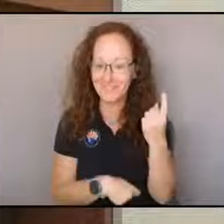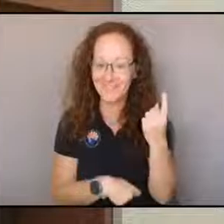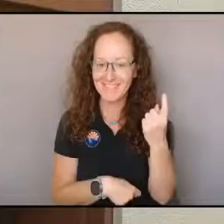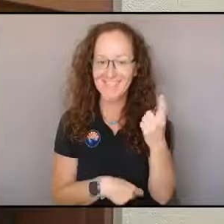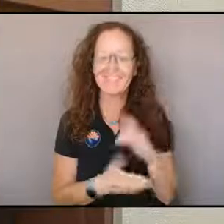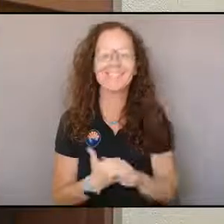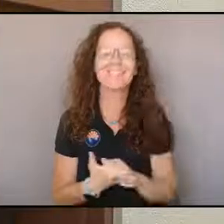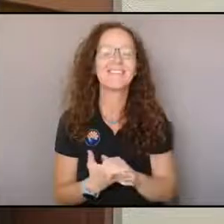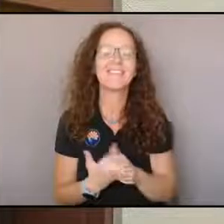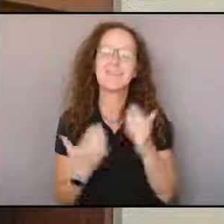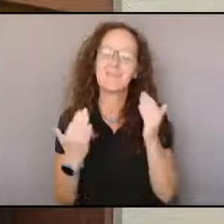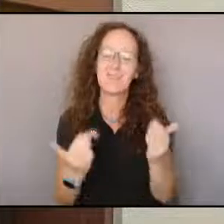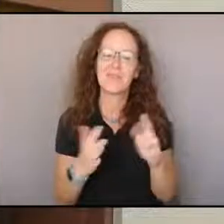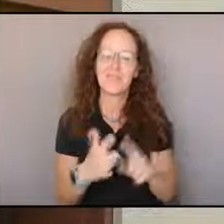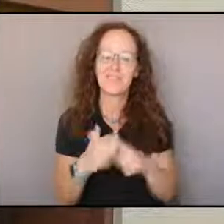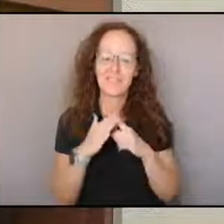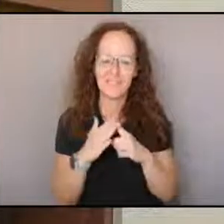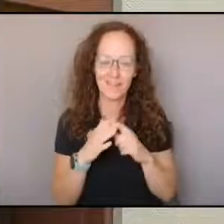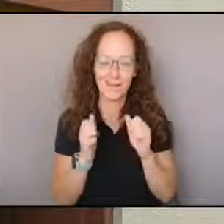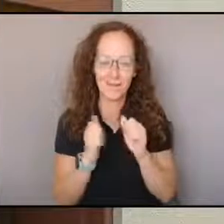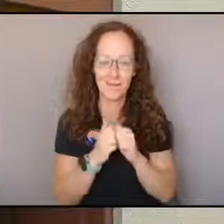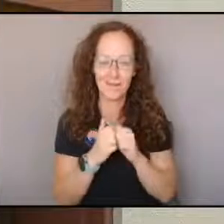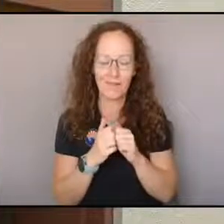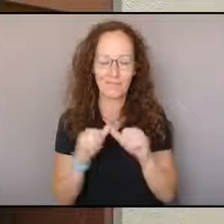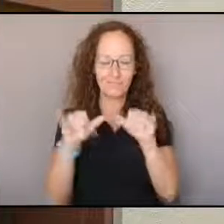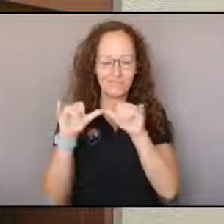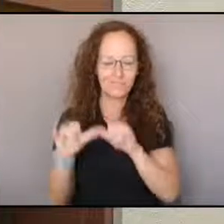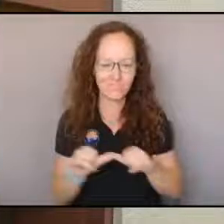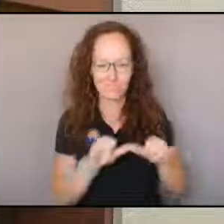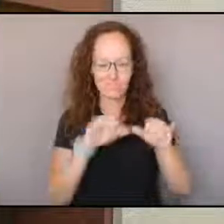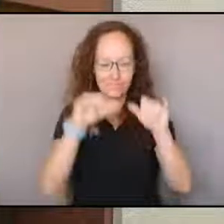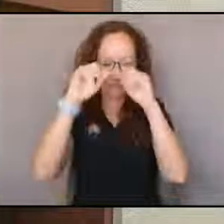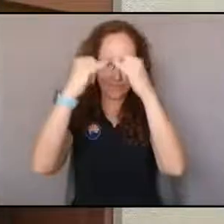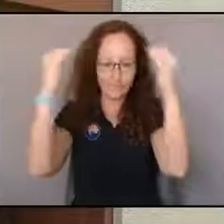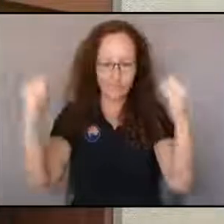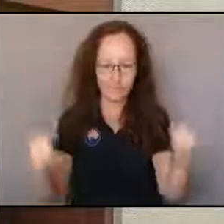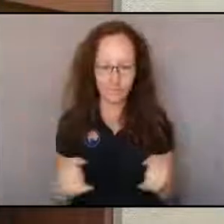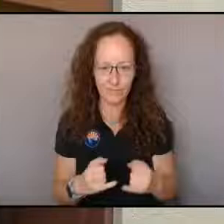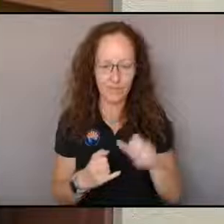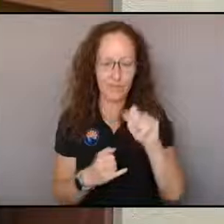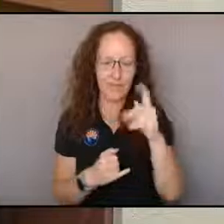I'M GOING GO AHEAD AND START OUT WITH SOME ACRES FOR